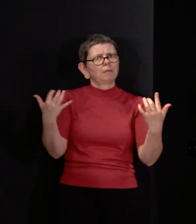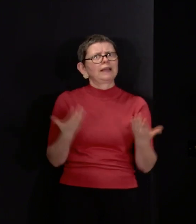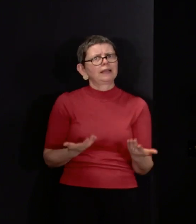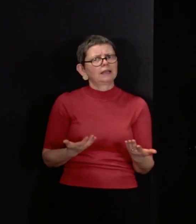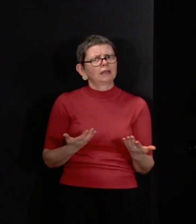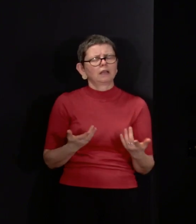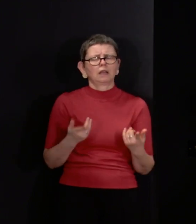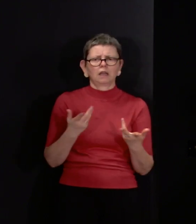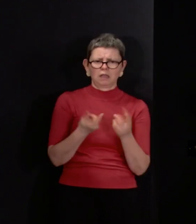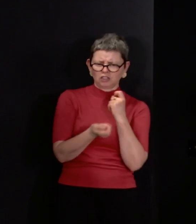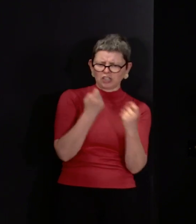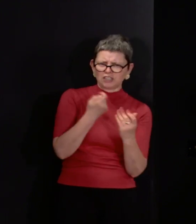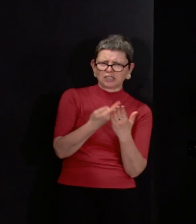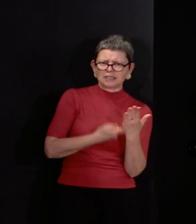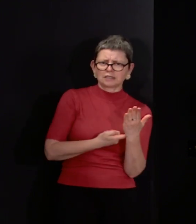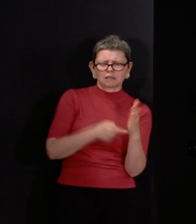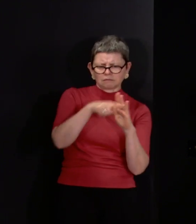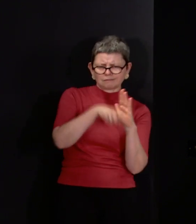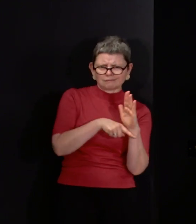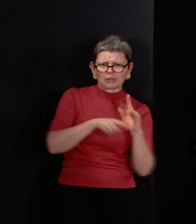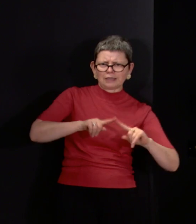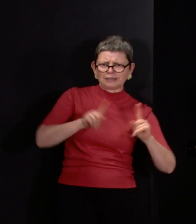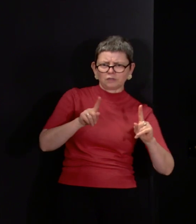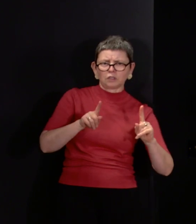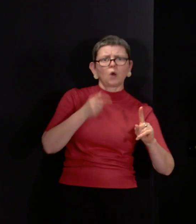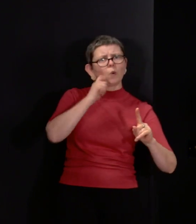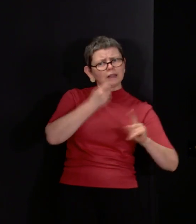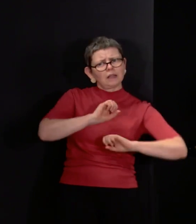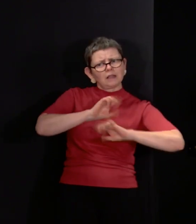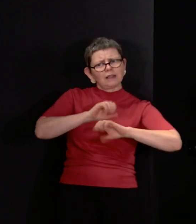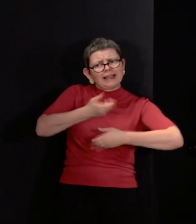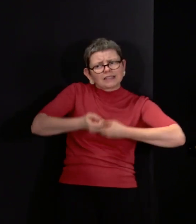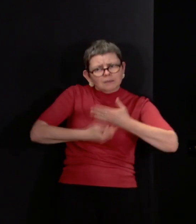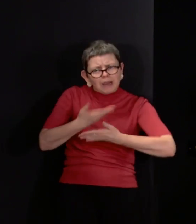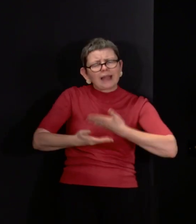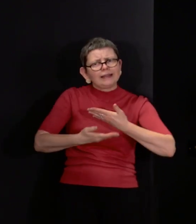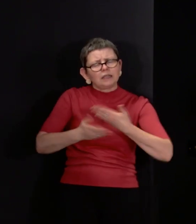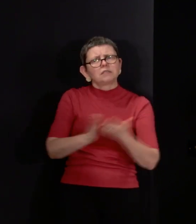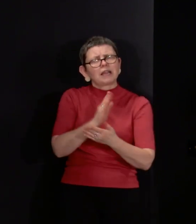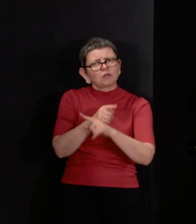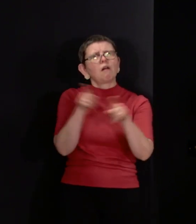changes to the law, to ensure that they do everything they can to maintain their physical